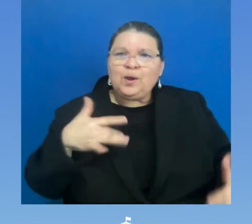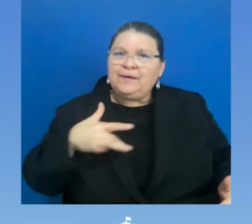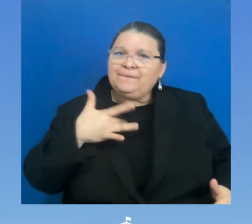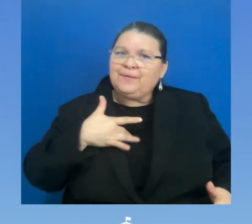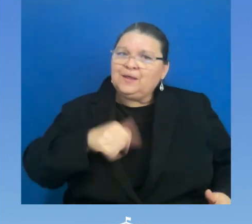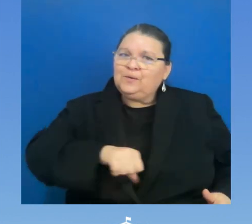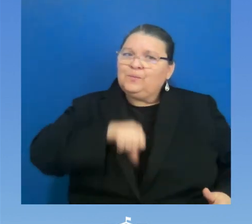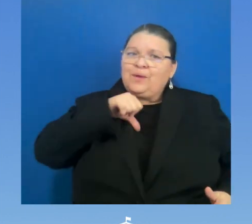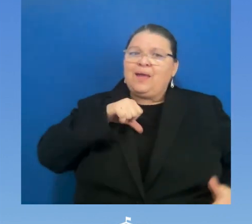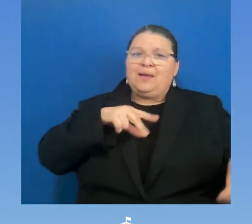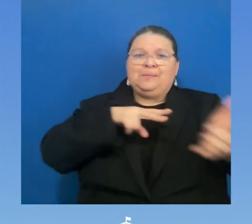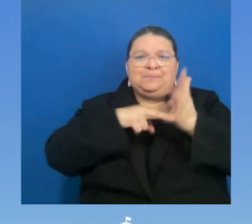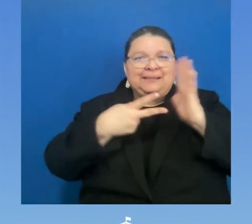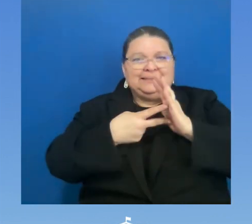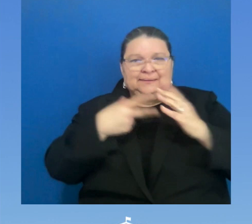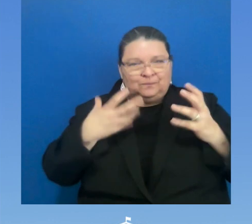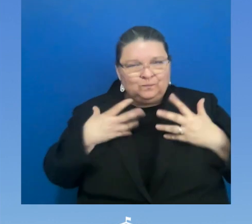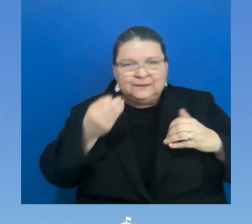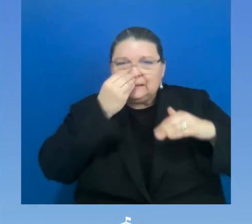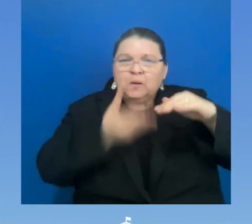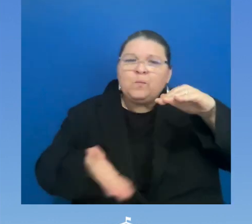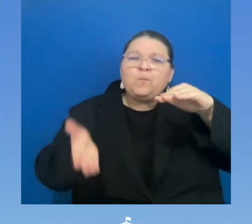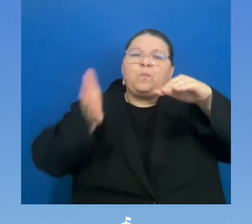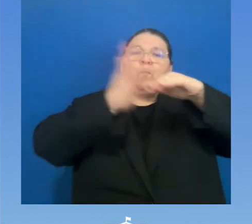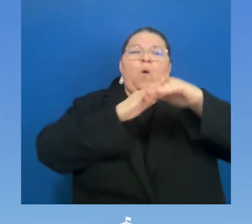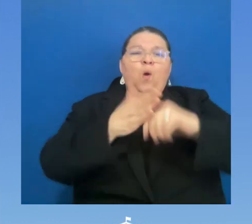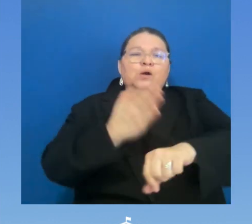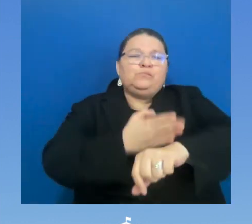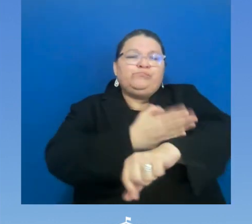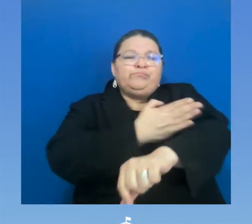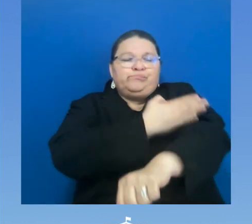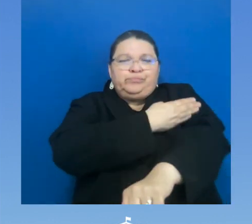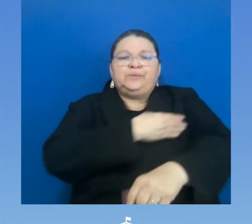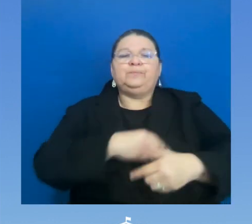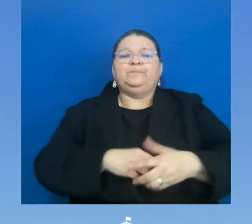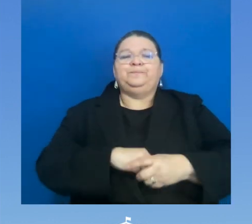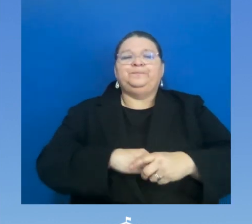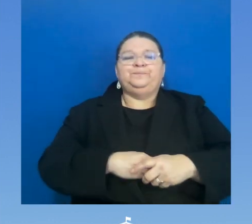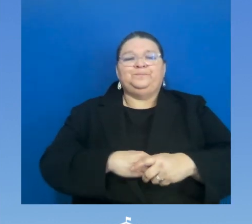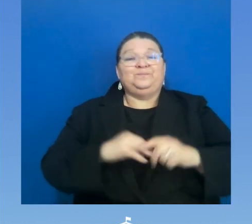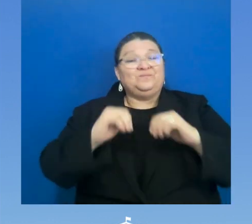For instance, by increasing the number of women six overall from thirty eight percent